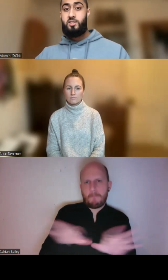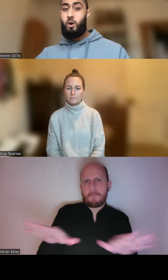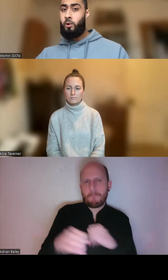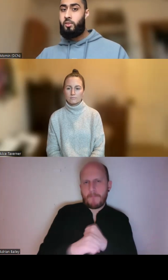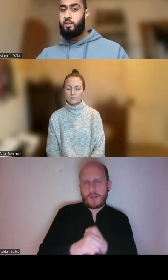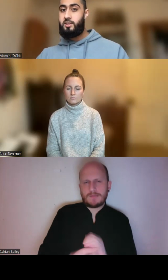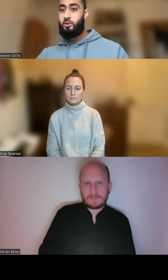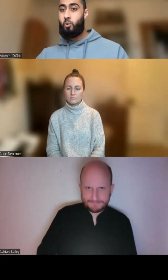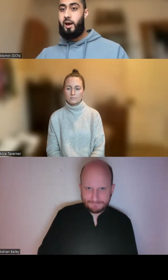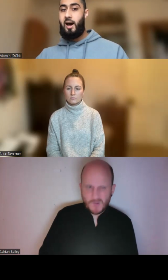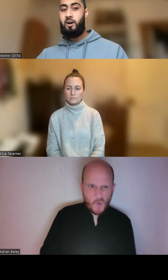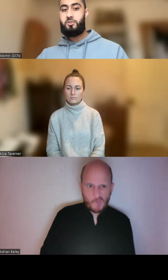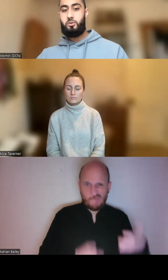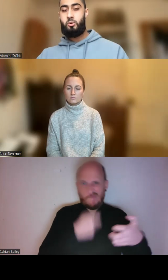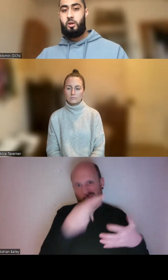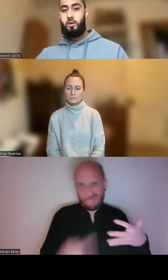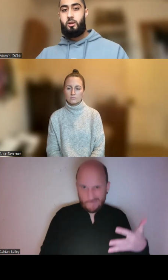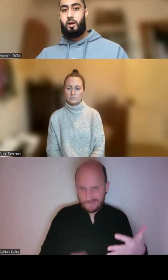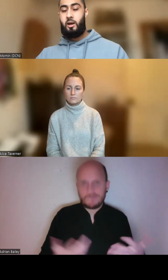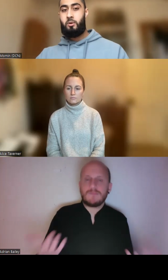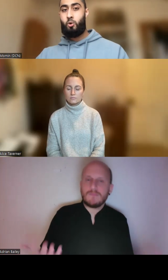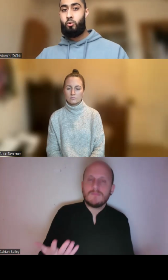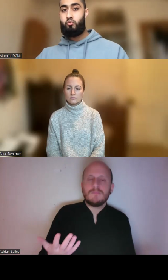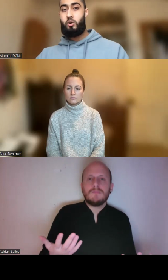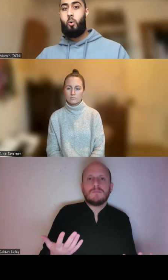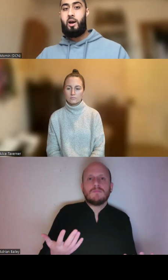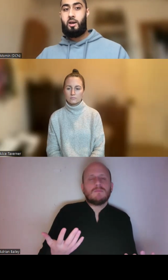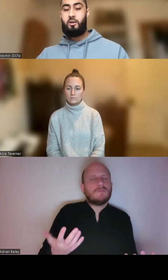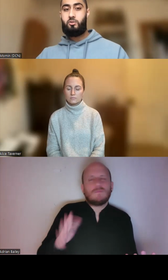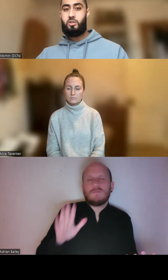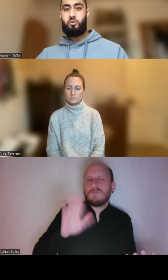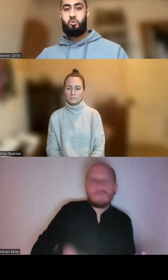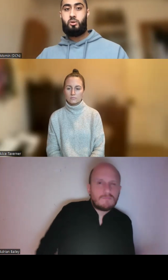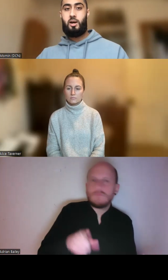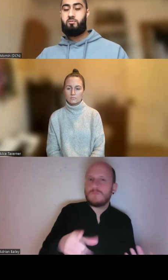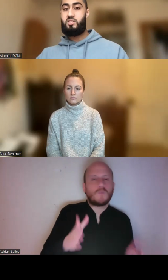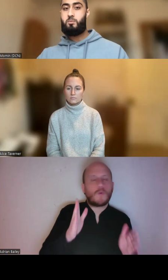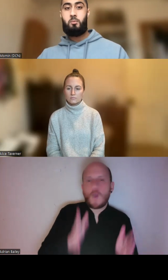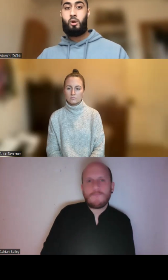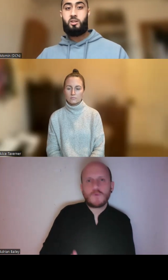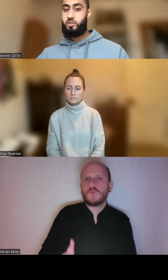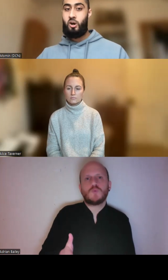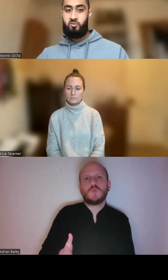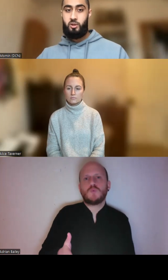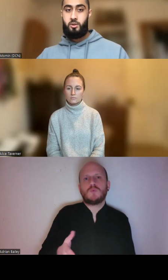These are all things that don't require you to have to spend money to start off with.